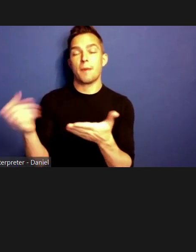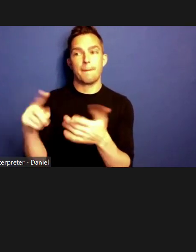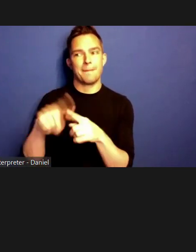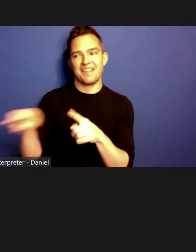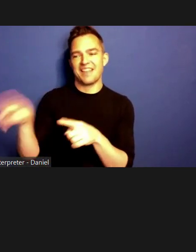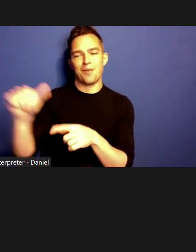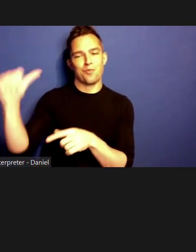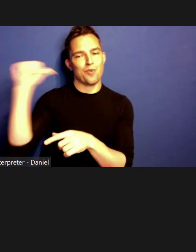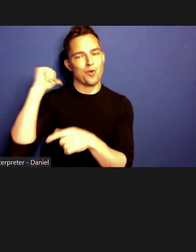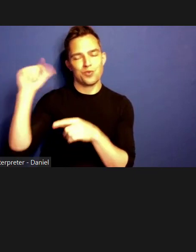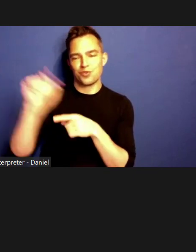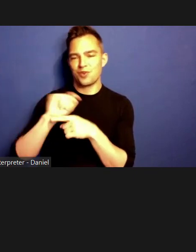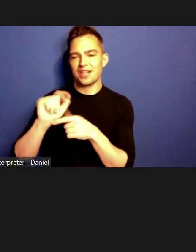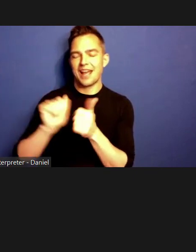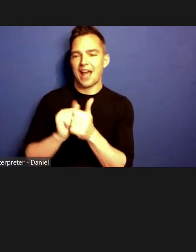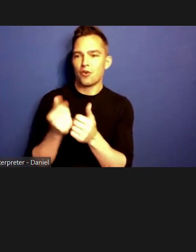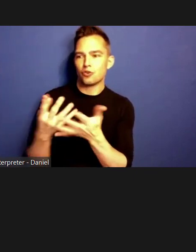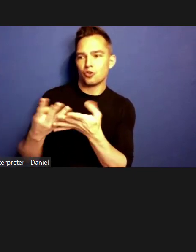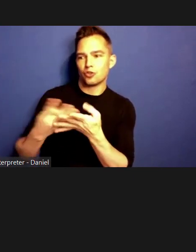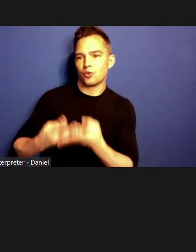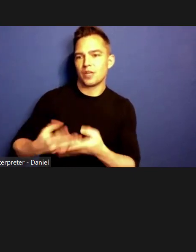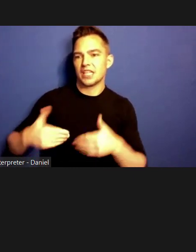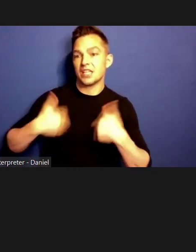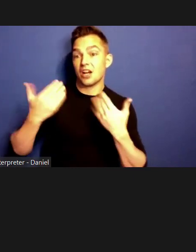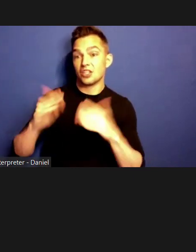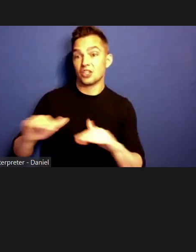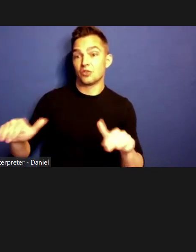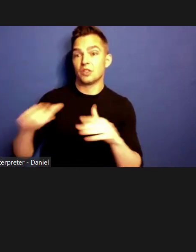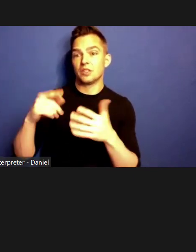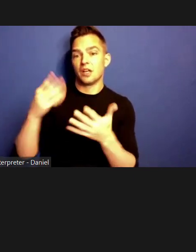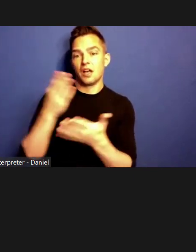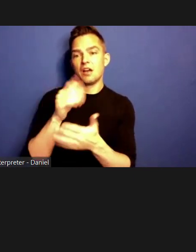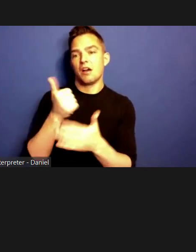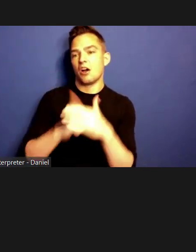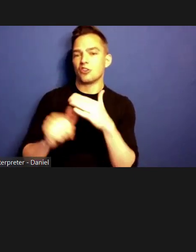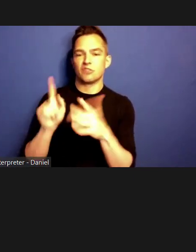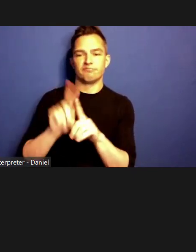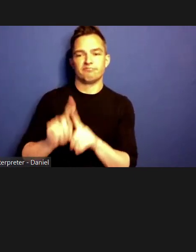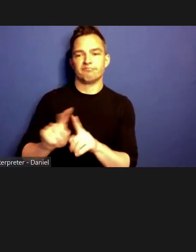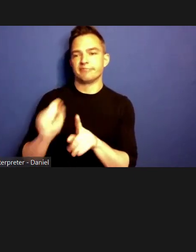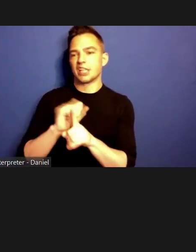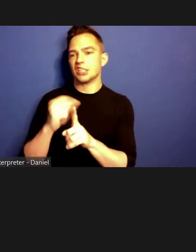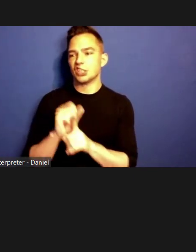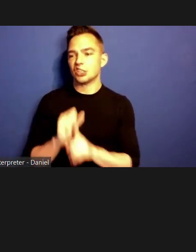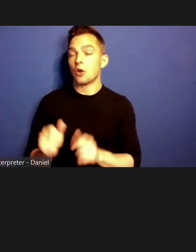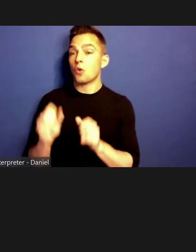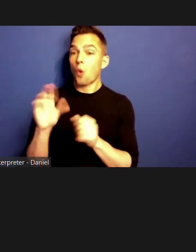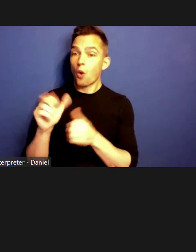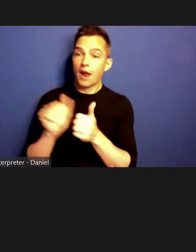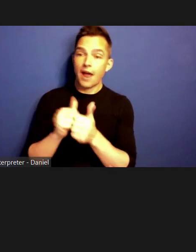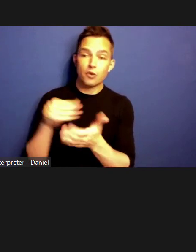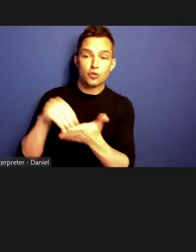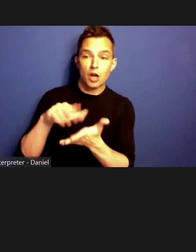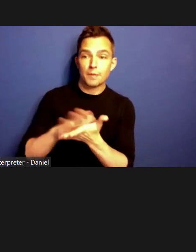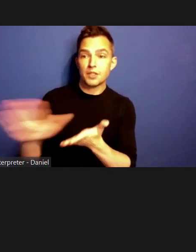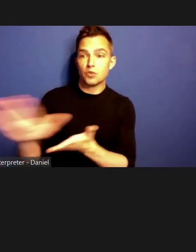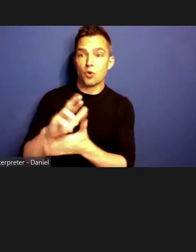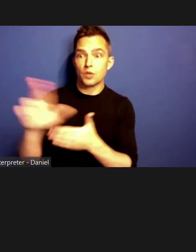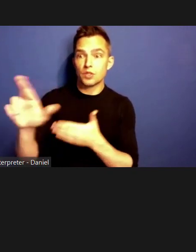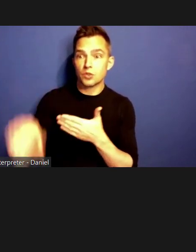a variety of conditions or how to document your results, how to communicate with parents, or what the follow-up protocol should be